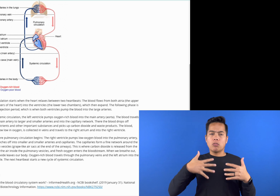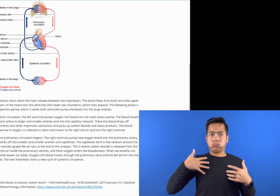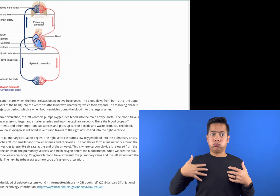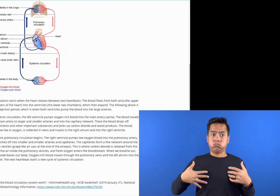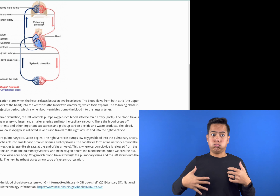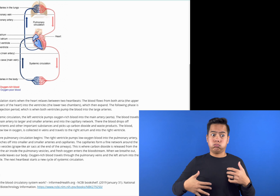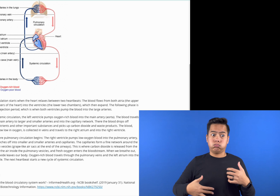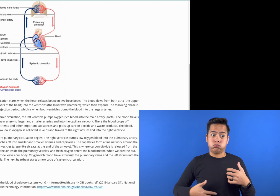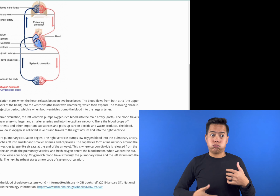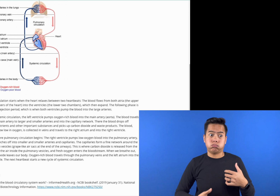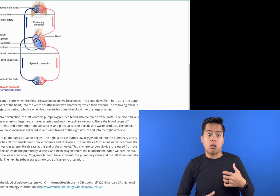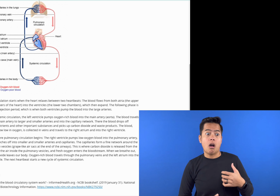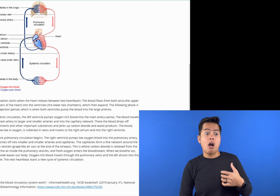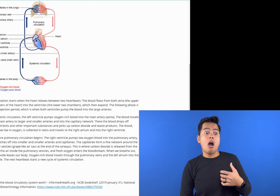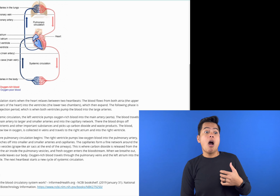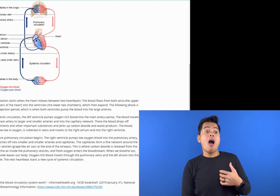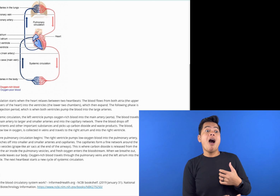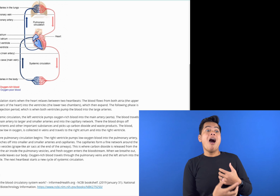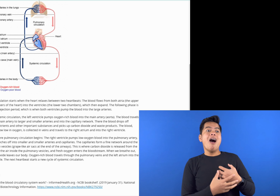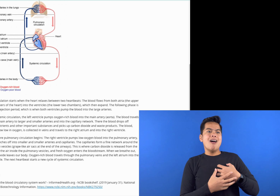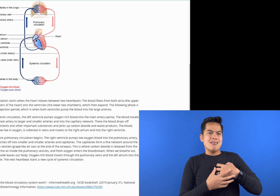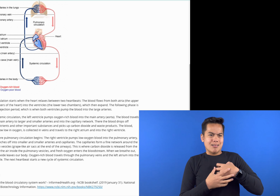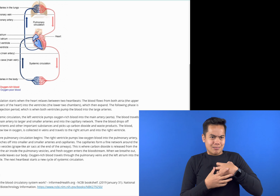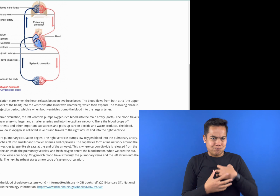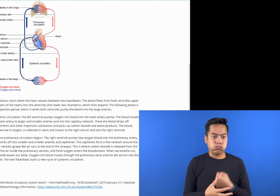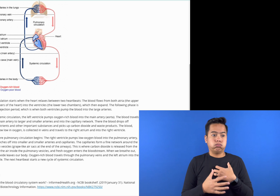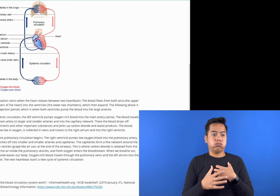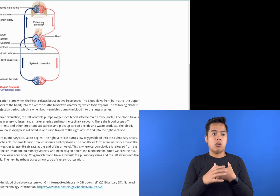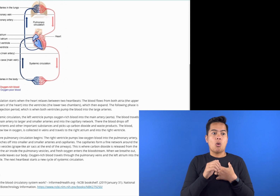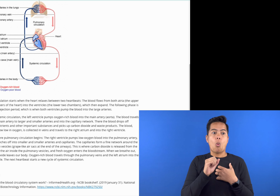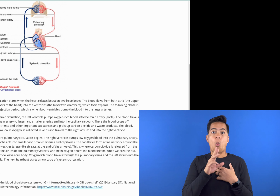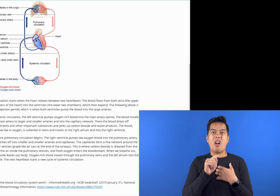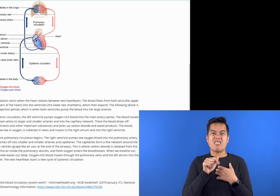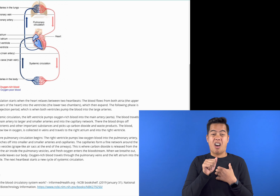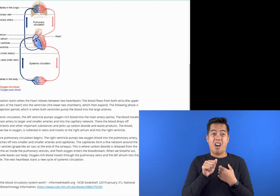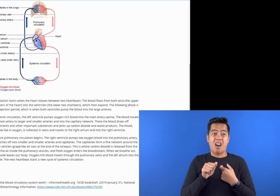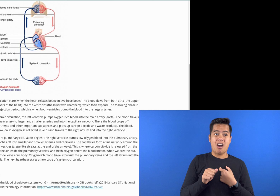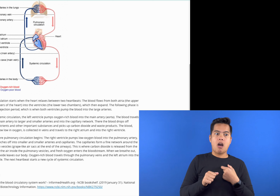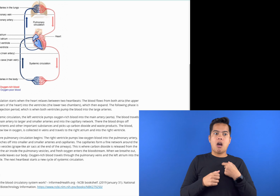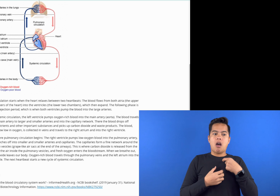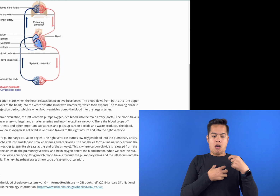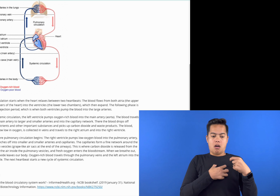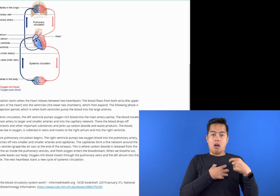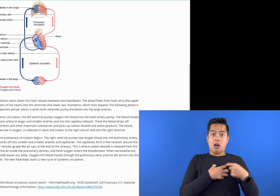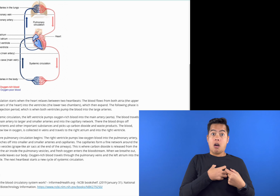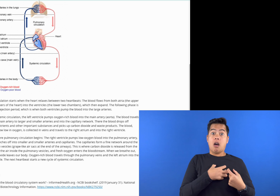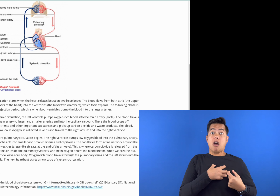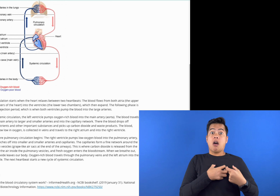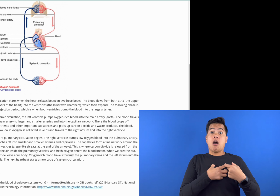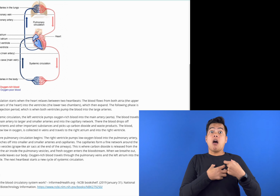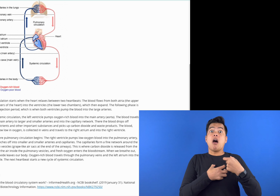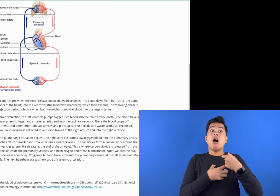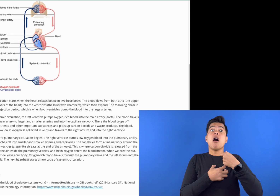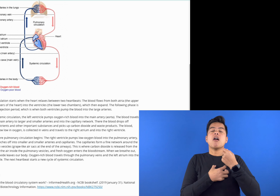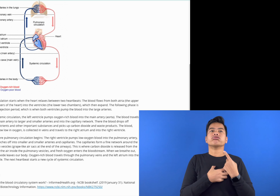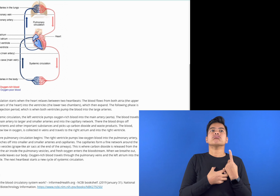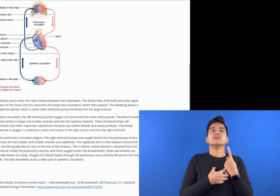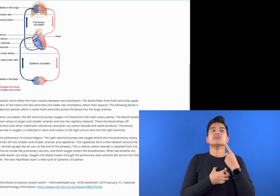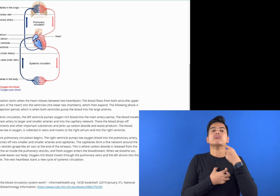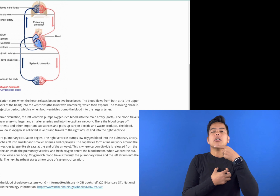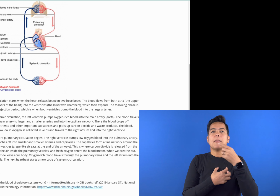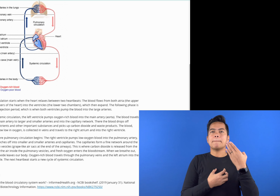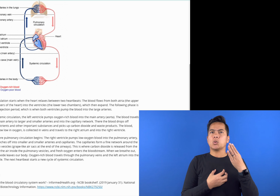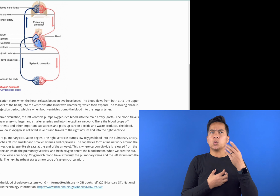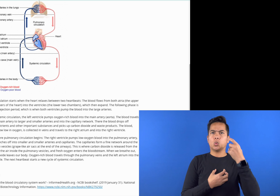Then blood flows back up to your heart and it pumps through your aorta.